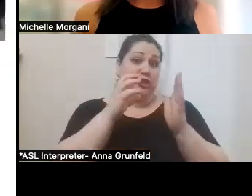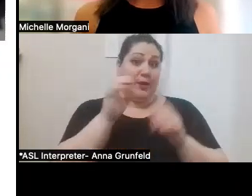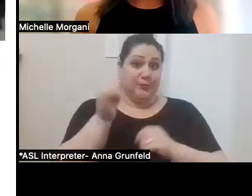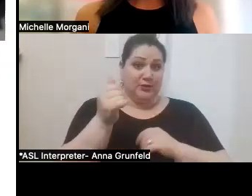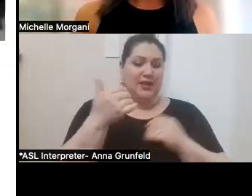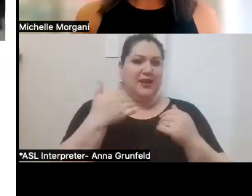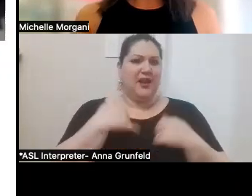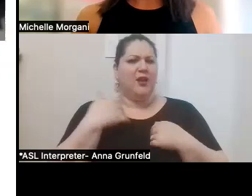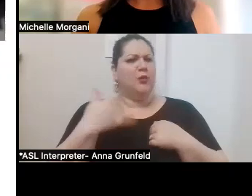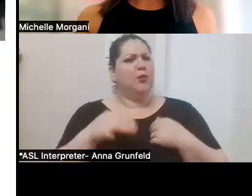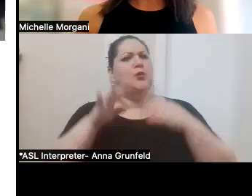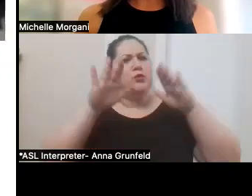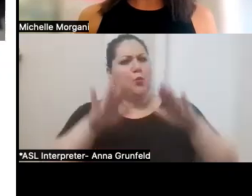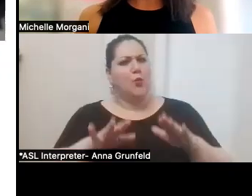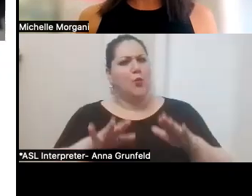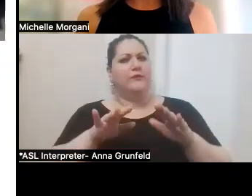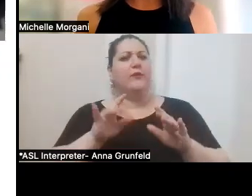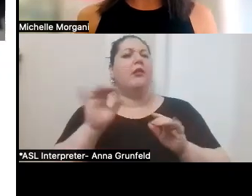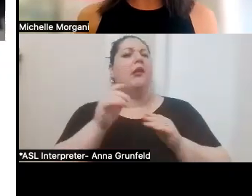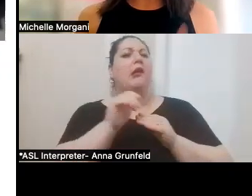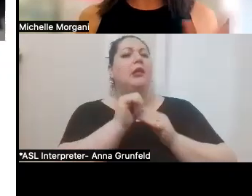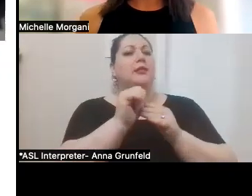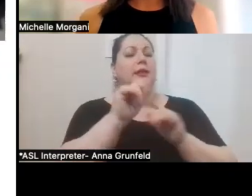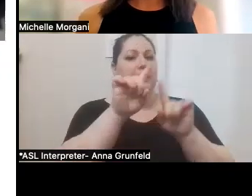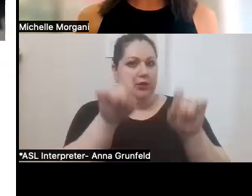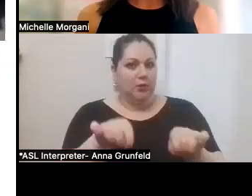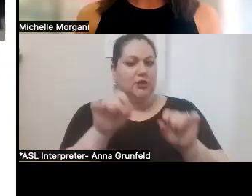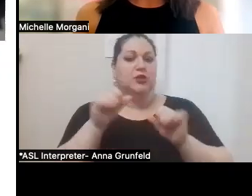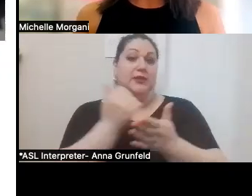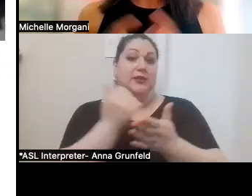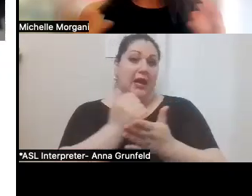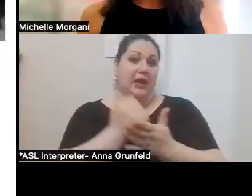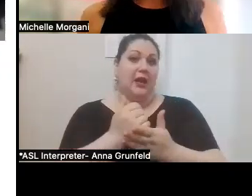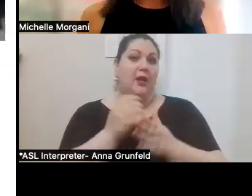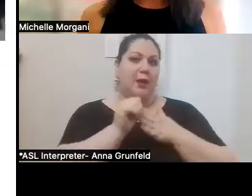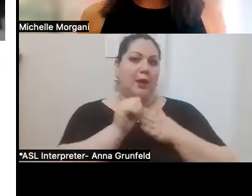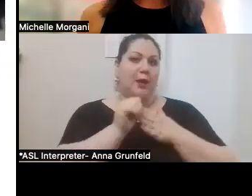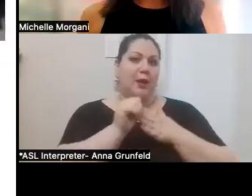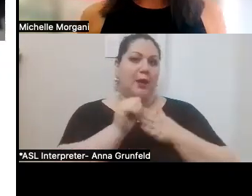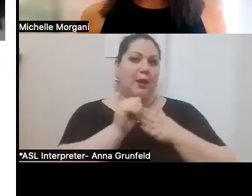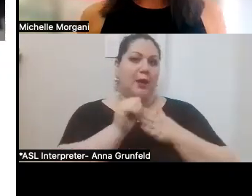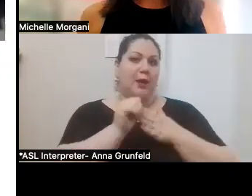we could potentially use to help guide us in our student intake when we’re meeting with students.